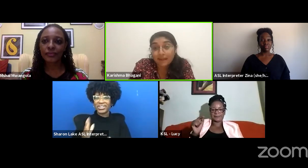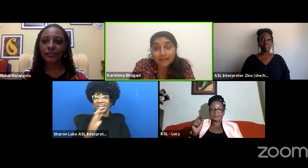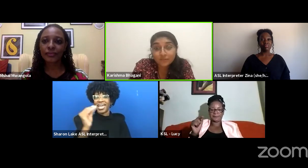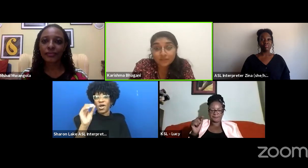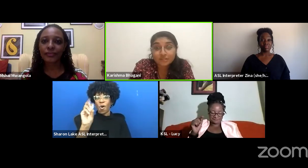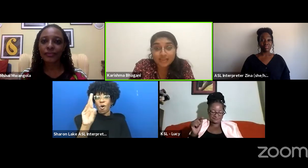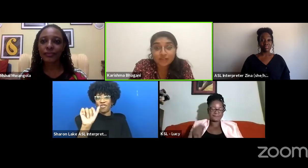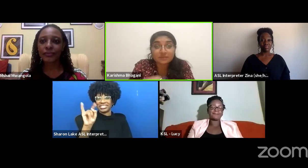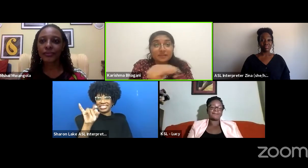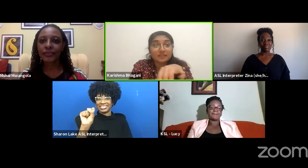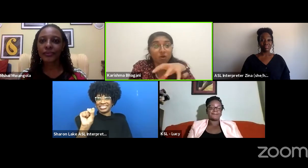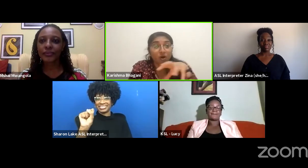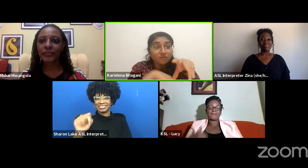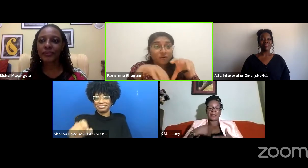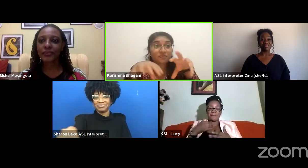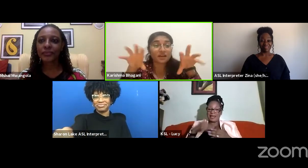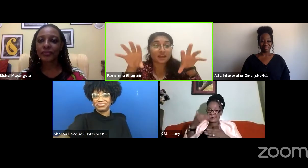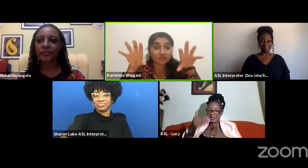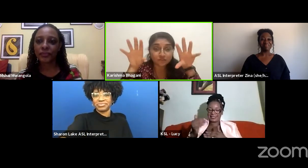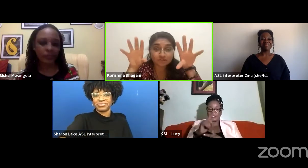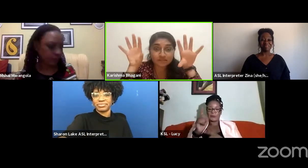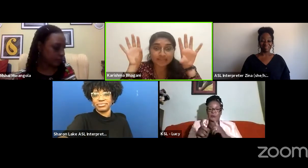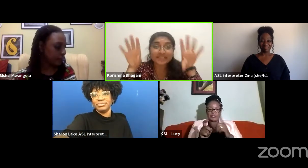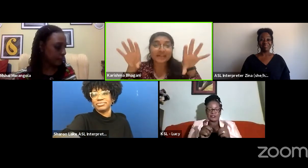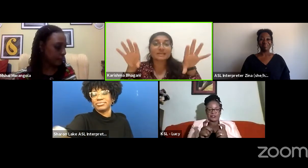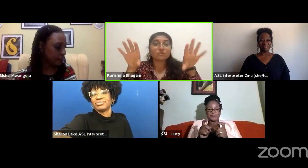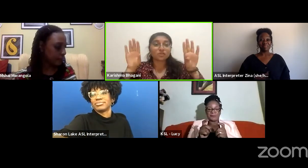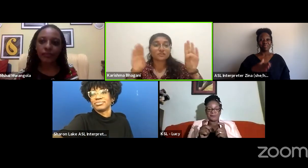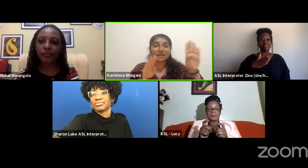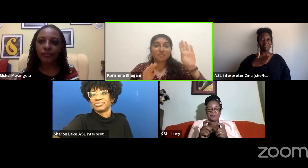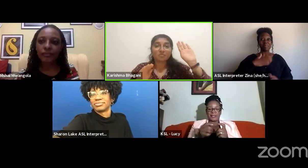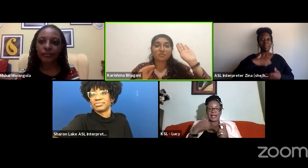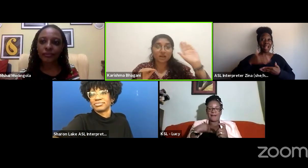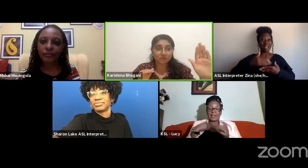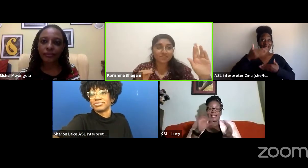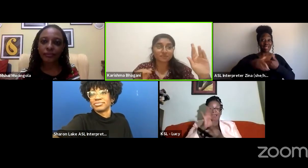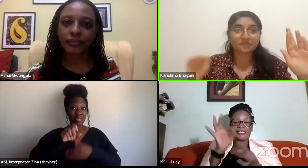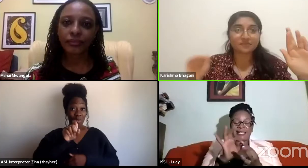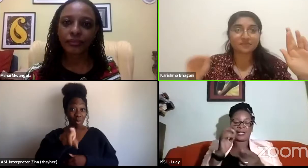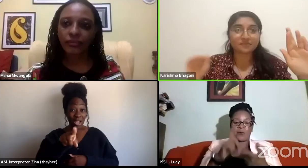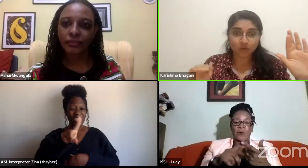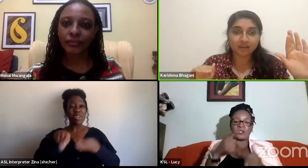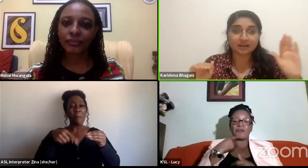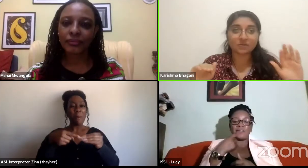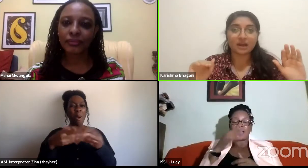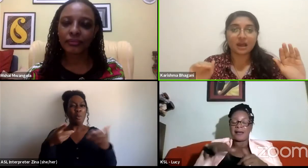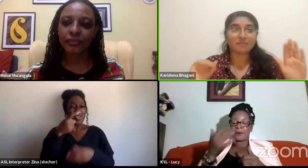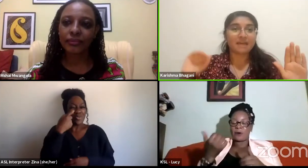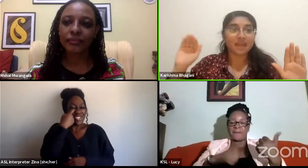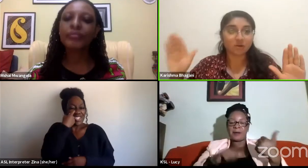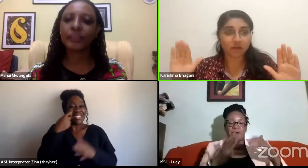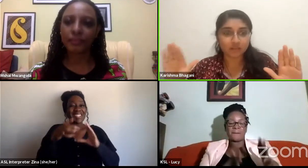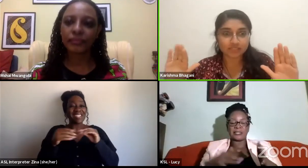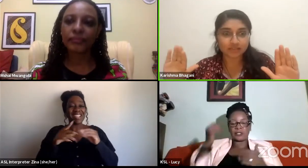My next question is actually building off of exactly what you've said about calling yourself a performance scholar and then calling yourself